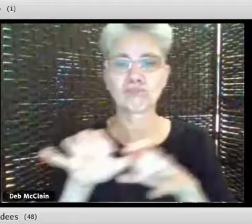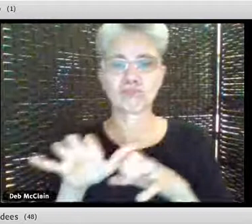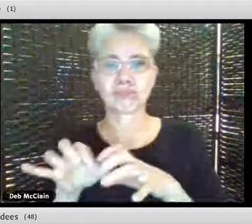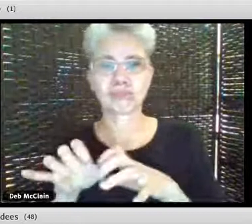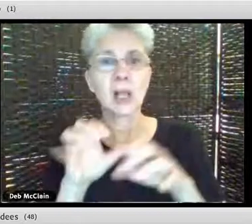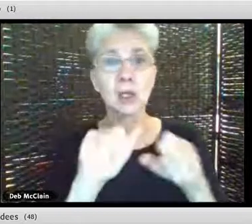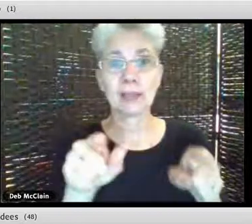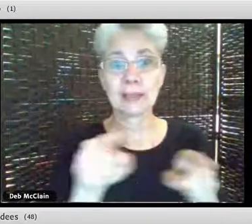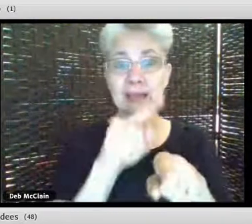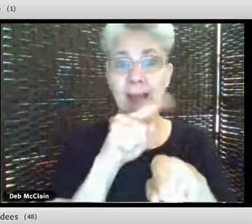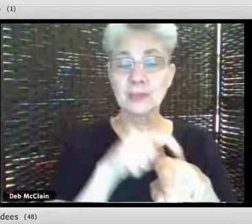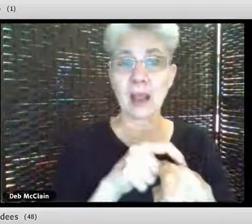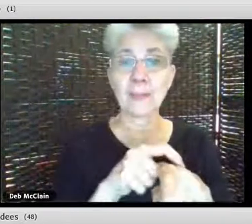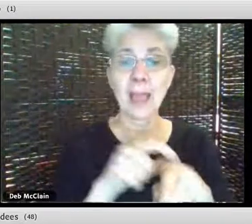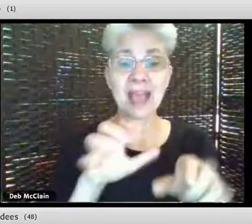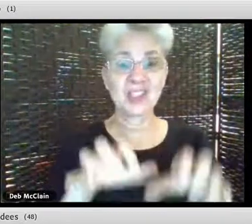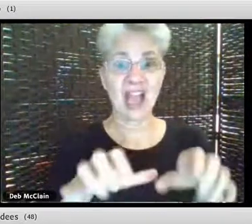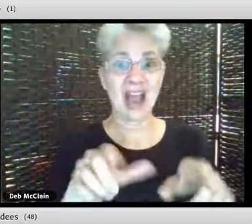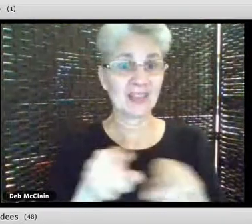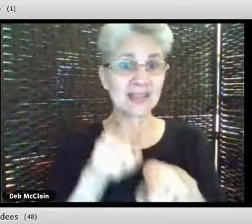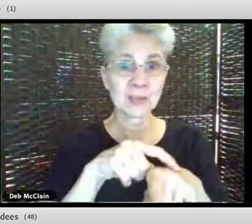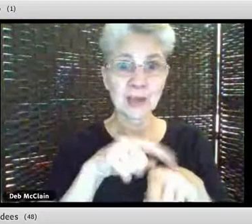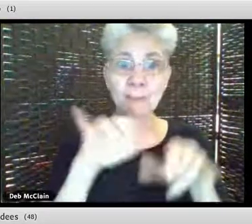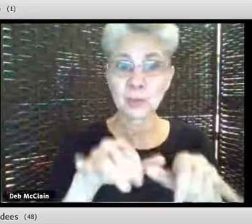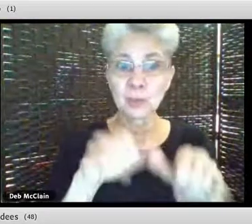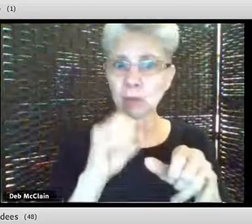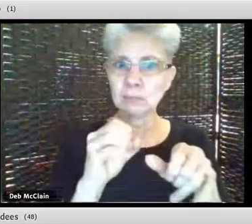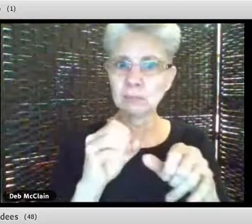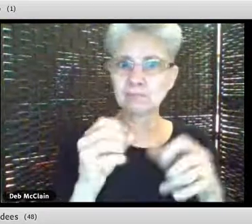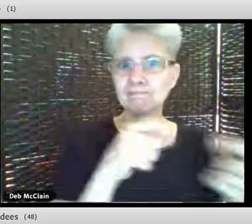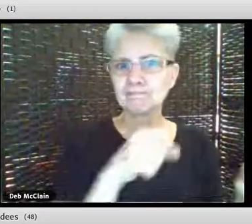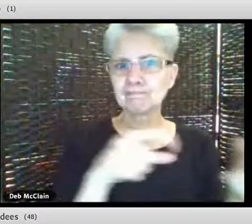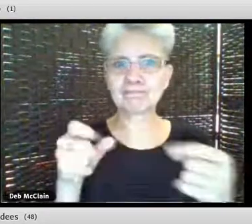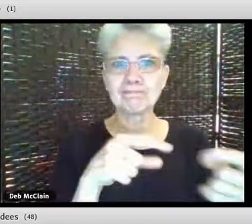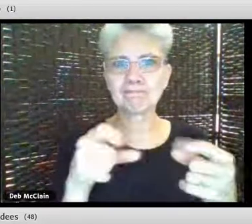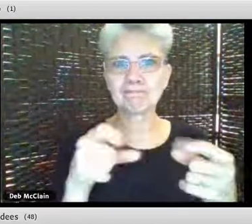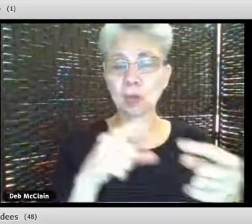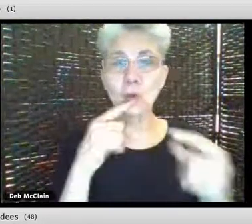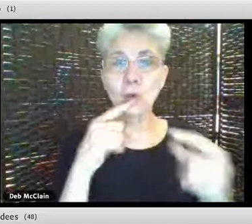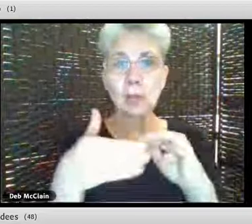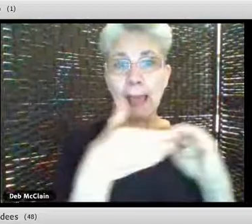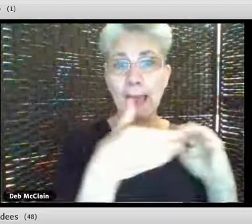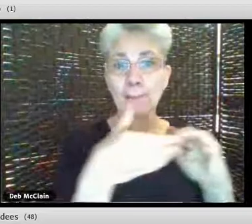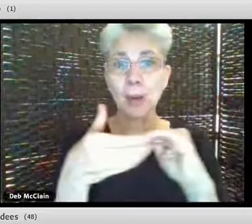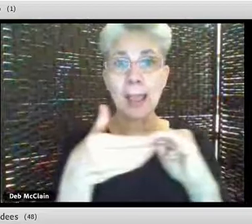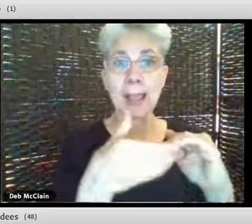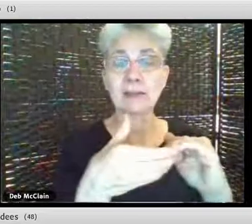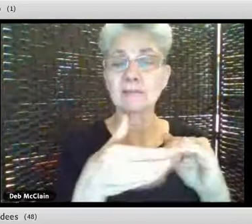You can share it with somebody, and they both be in it at the same time, and you can also chat at the same time.